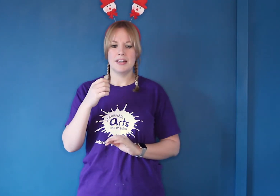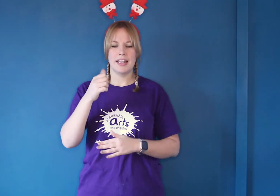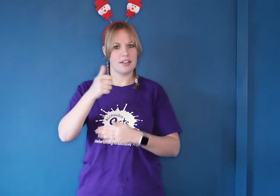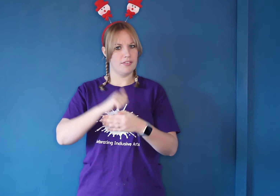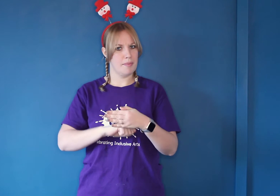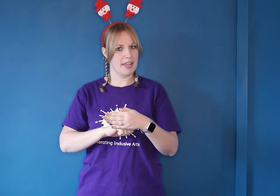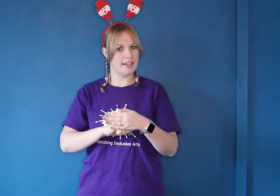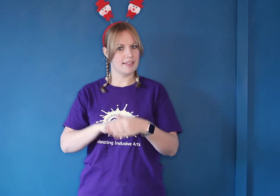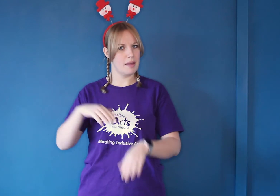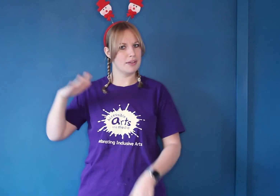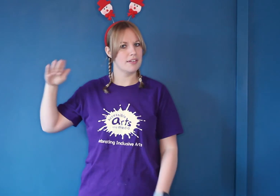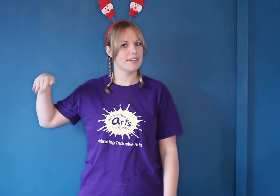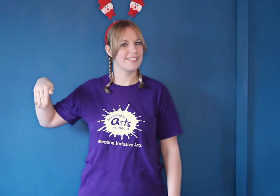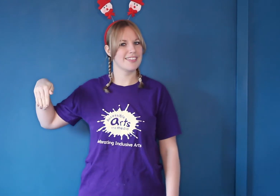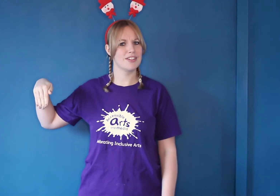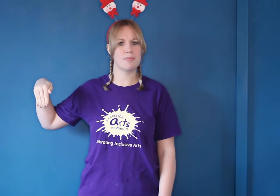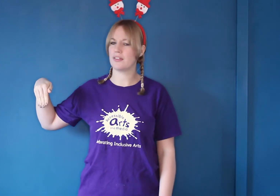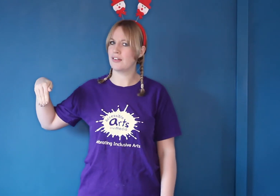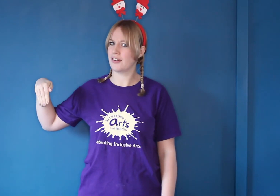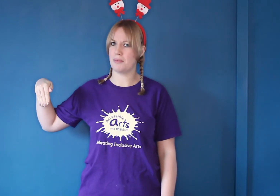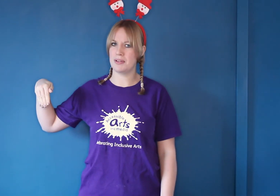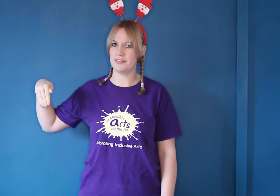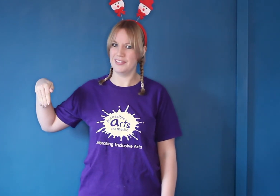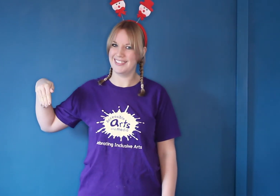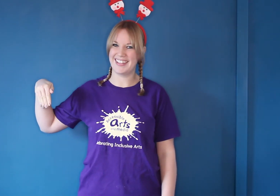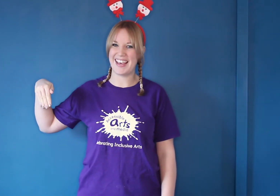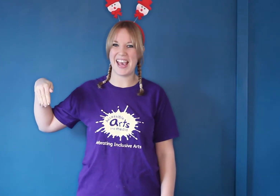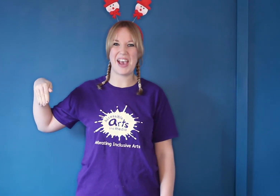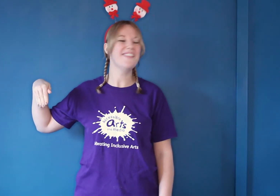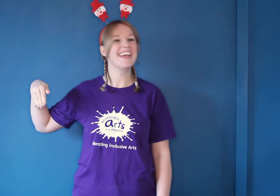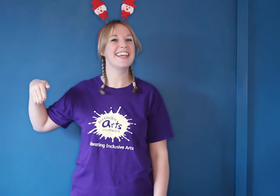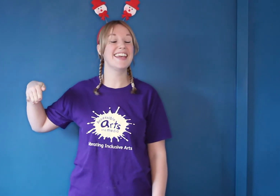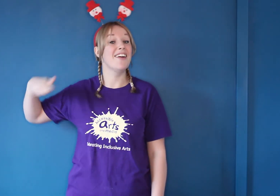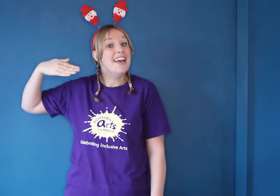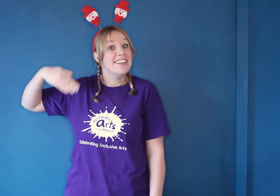Let’s go from the beginning, sleigh bells ring. Just because it looked so beautiful. Here we go.